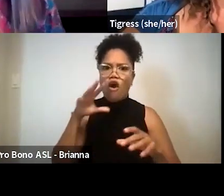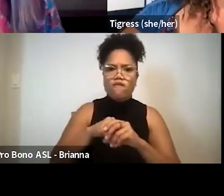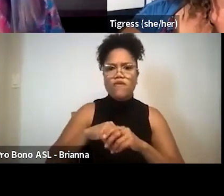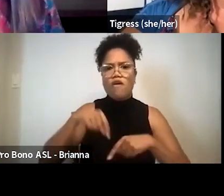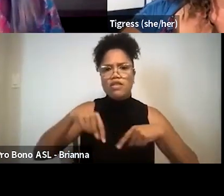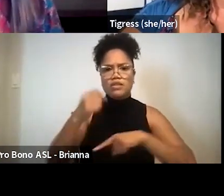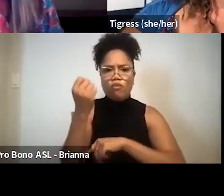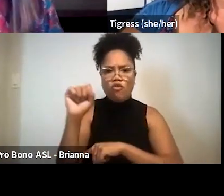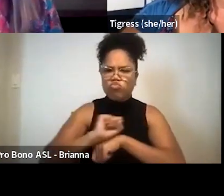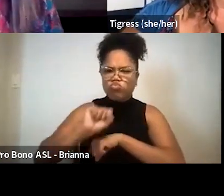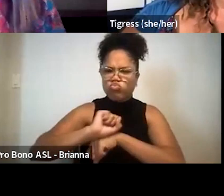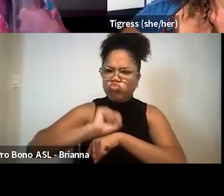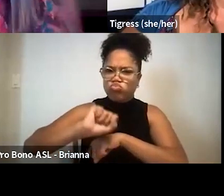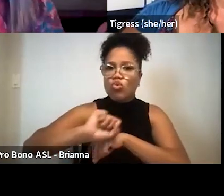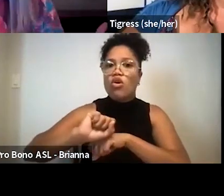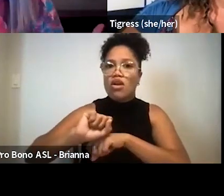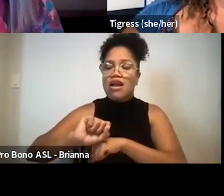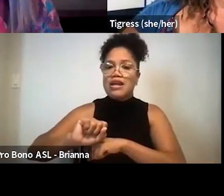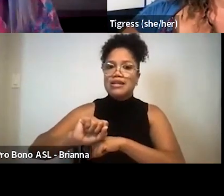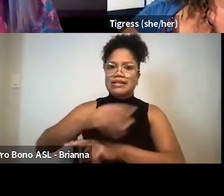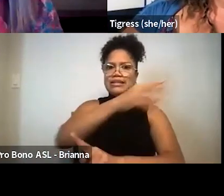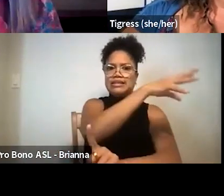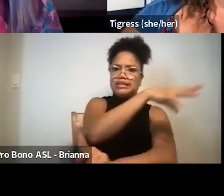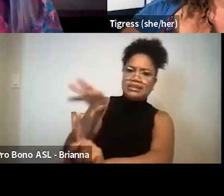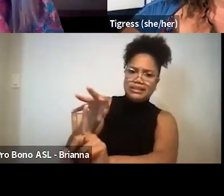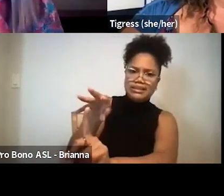in order to hopefully shine a bigger light and get more exposure